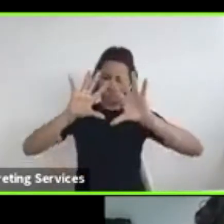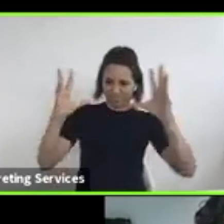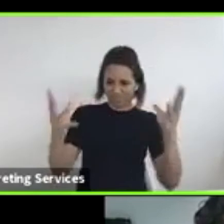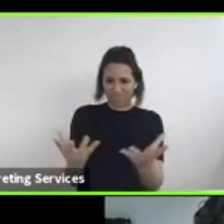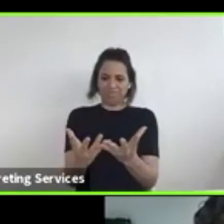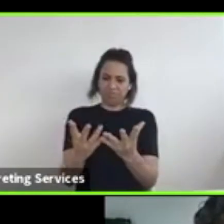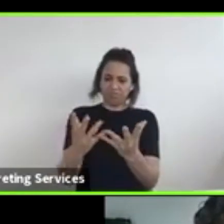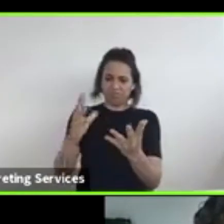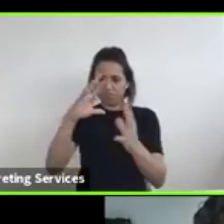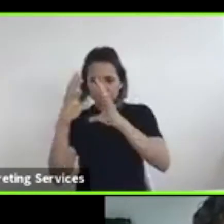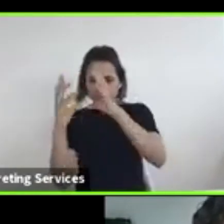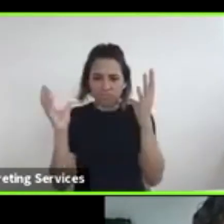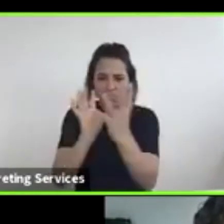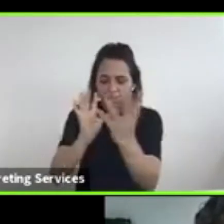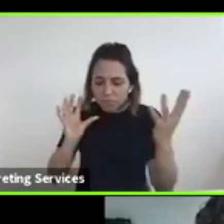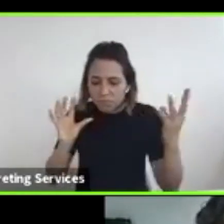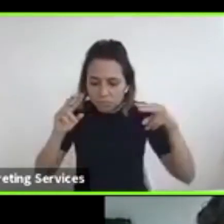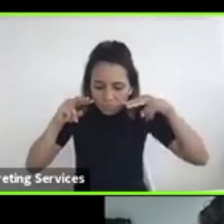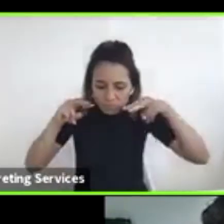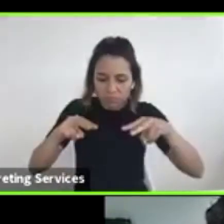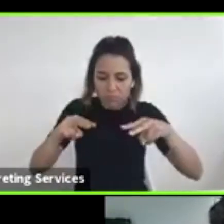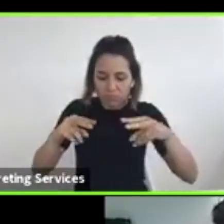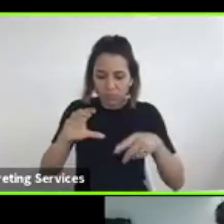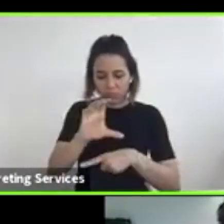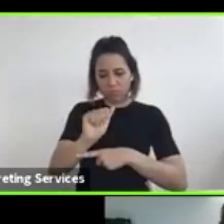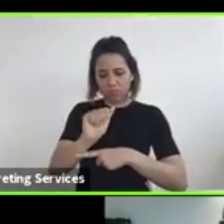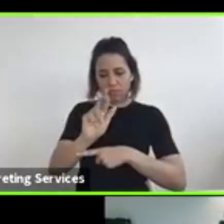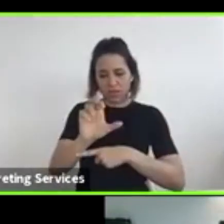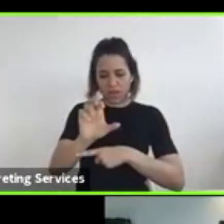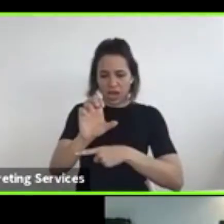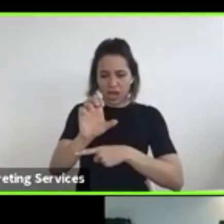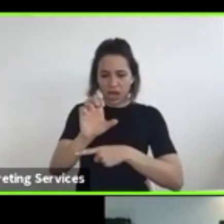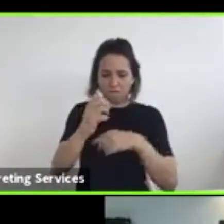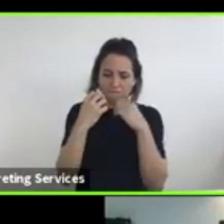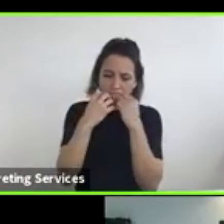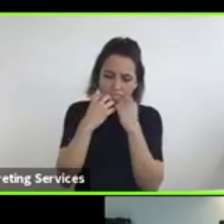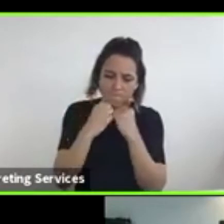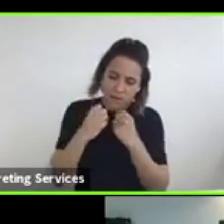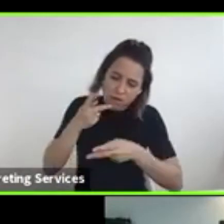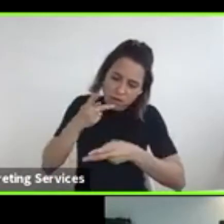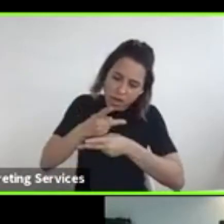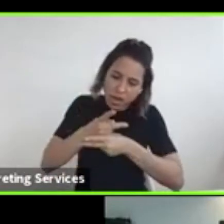CARE, ALLOWS US TO -- TO -- TO COME AT IT IN SUCH A DIFFERENT WAY, THAN --